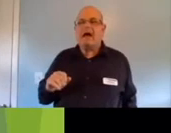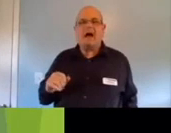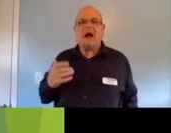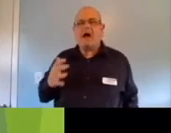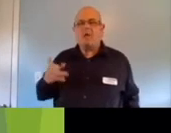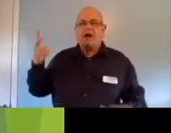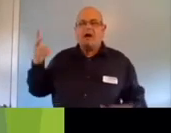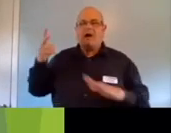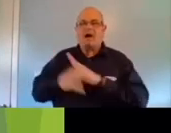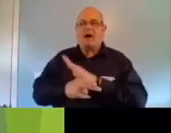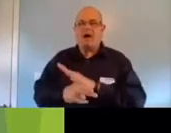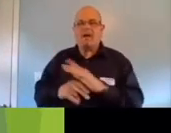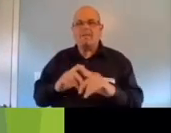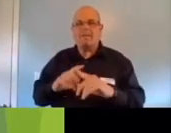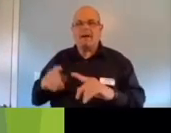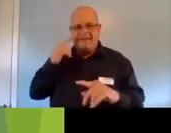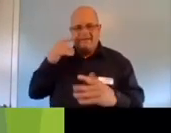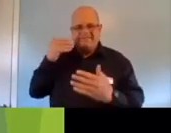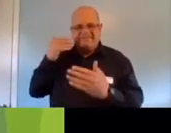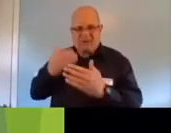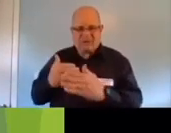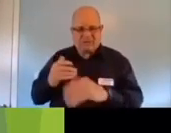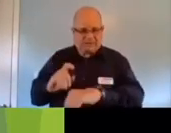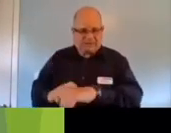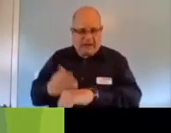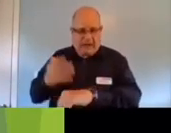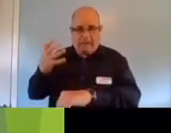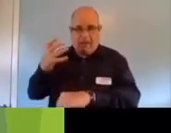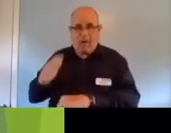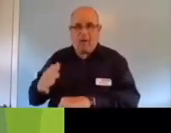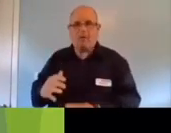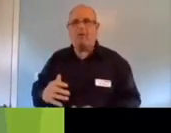but I think we're getting close to the end and we want to get to the Q and A session.